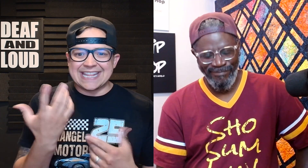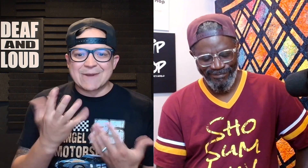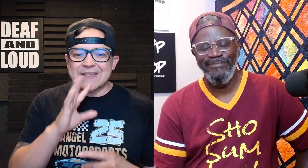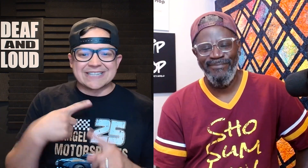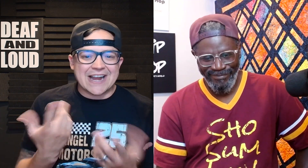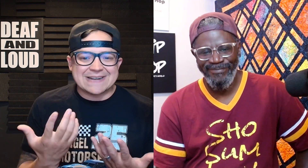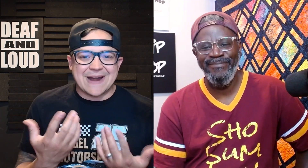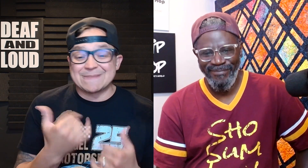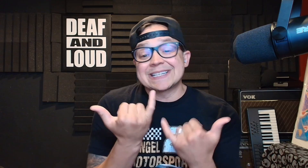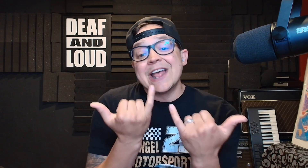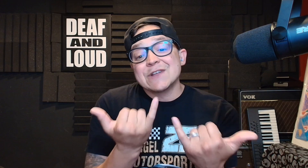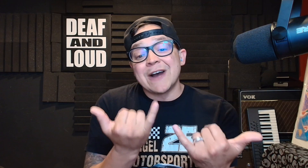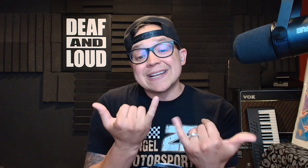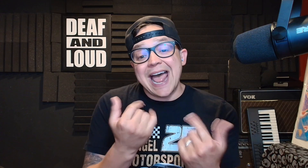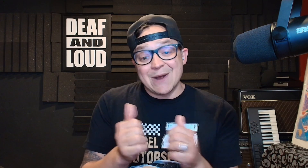Like, what are they talking about?